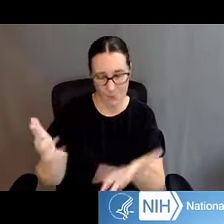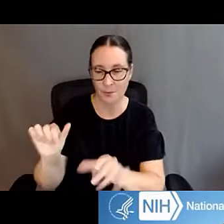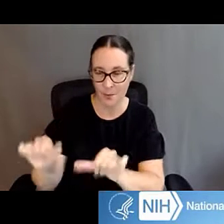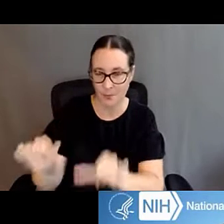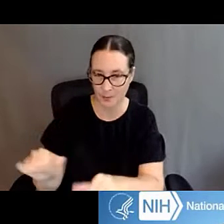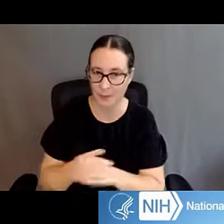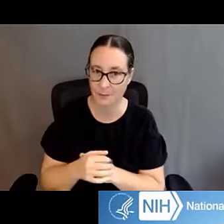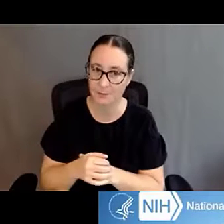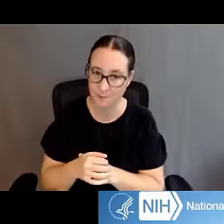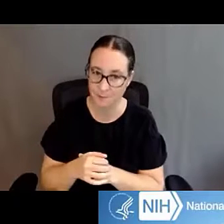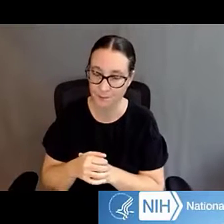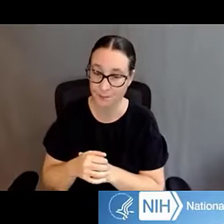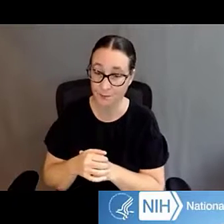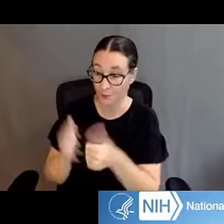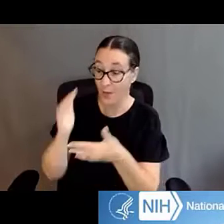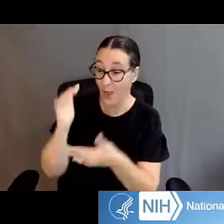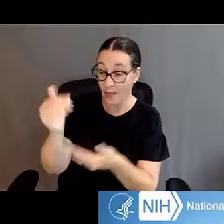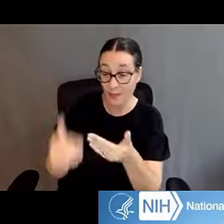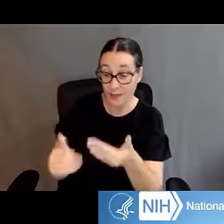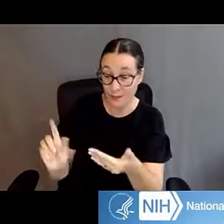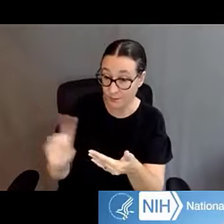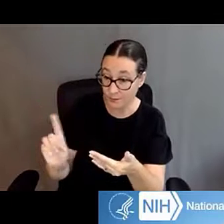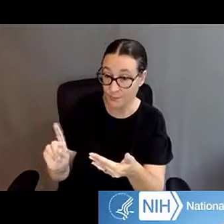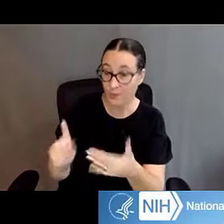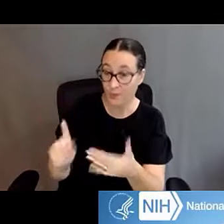and the lists are on the sharing website,